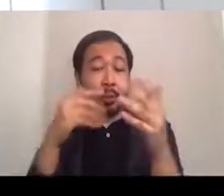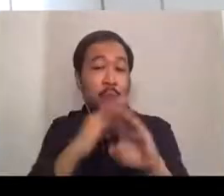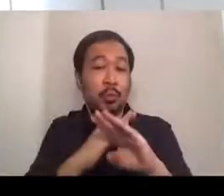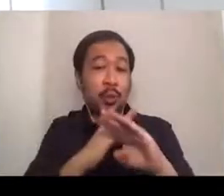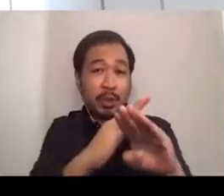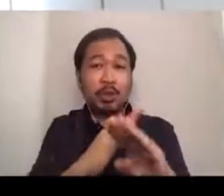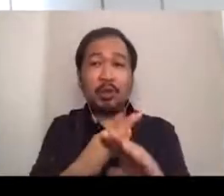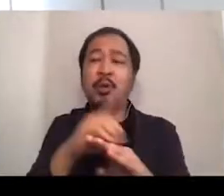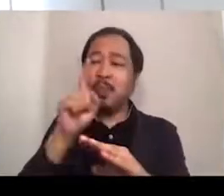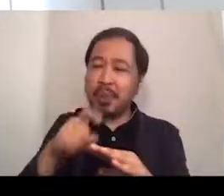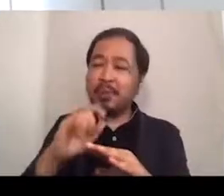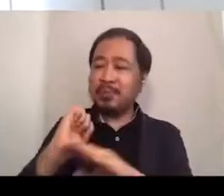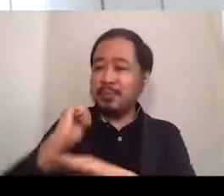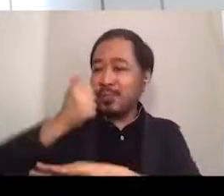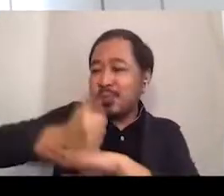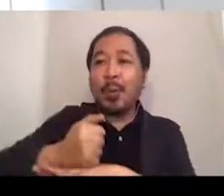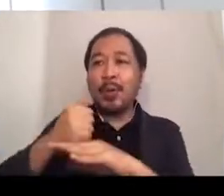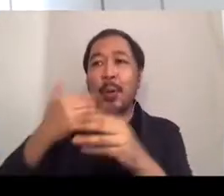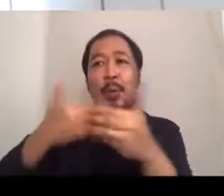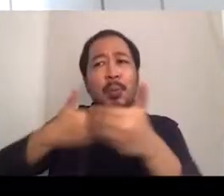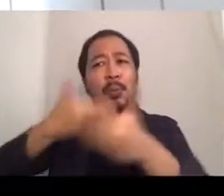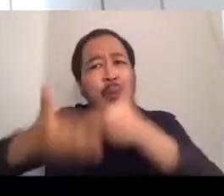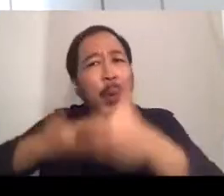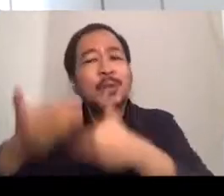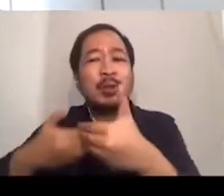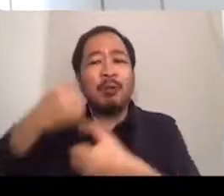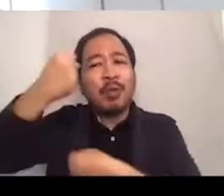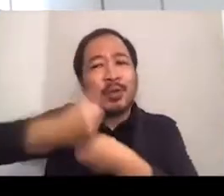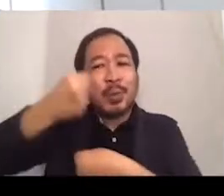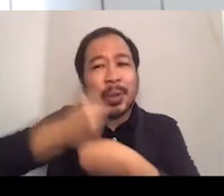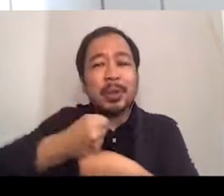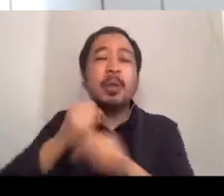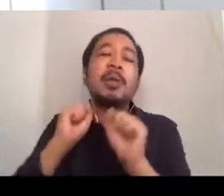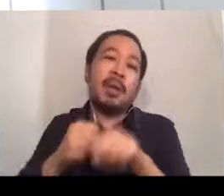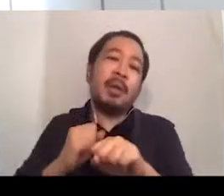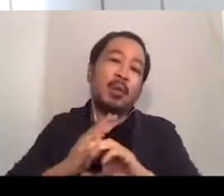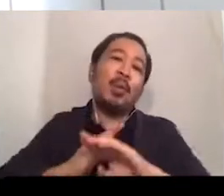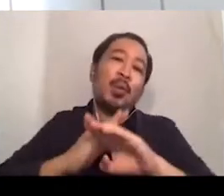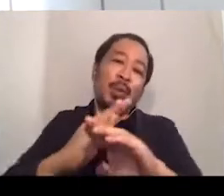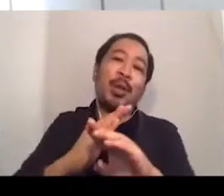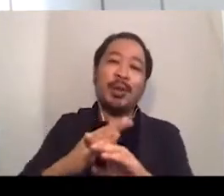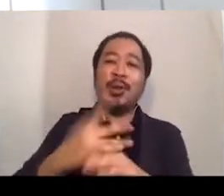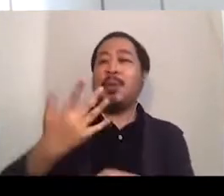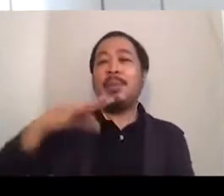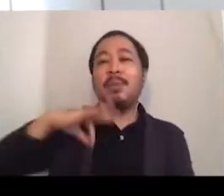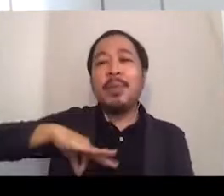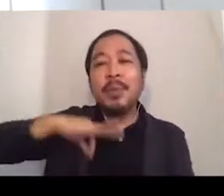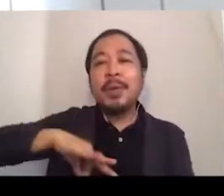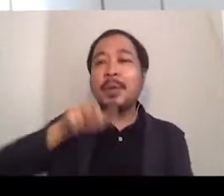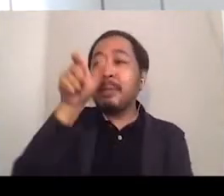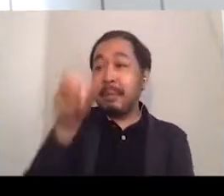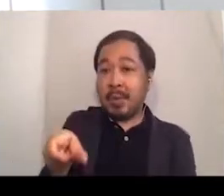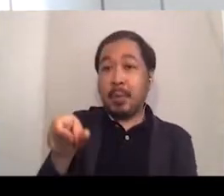in particular person with disabilities and the under-privileged, in face of another crisis in future.